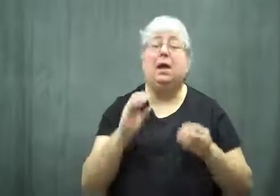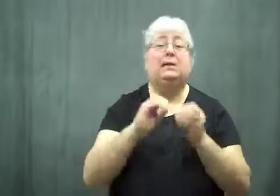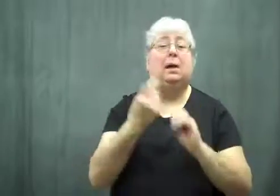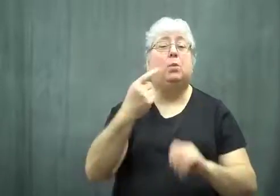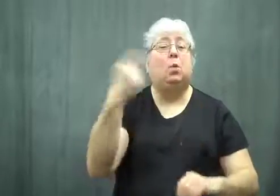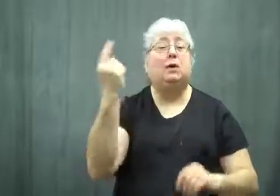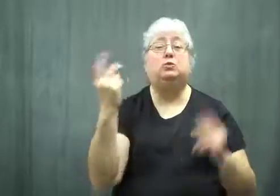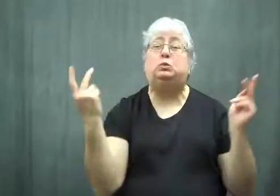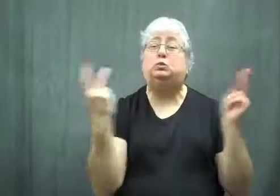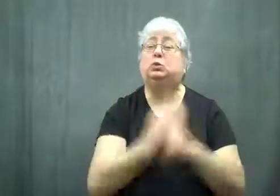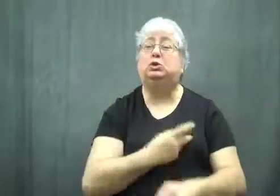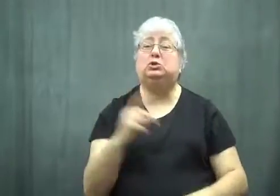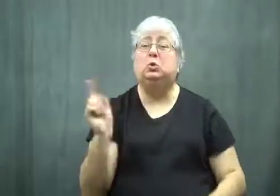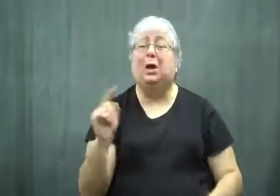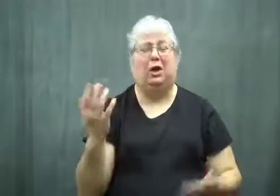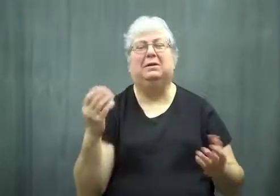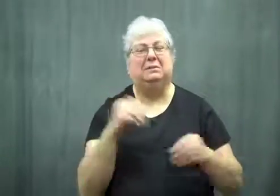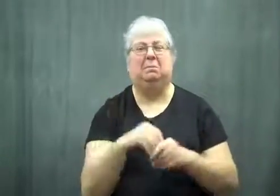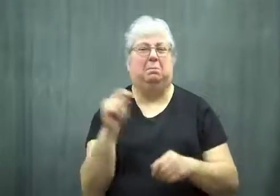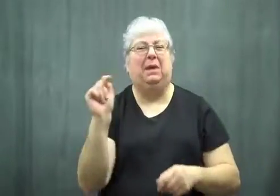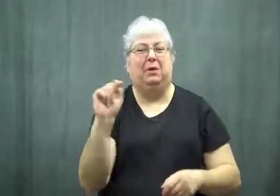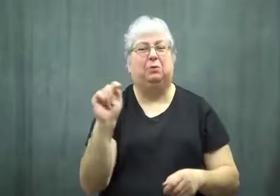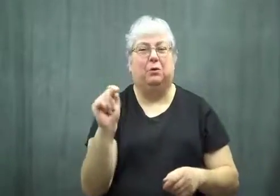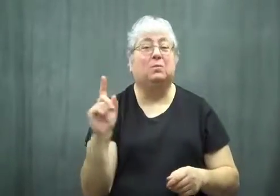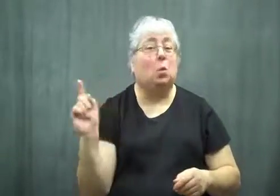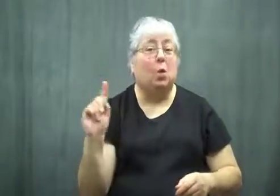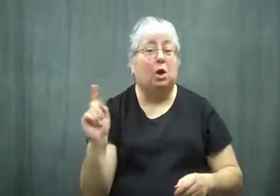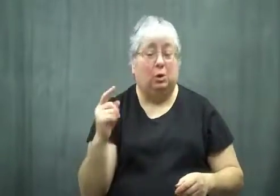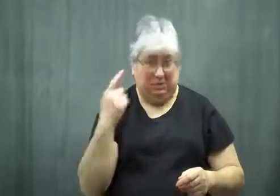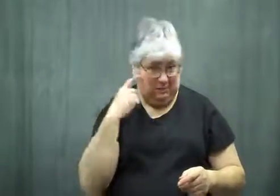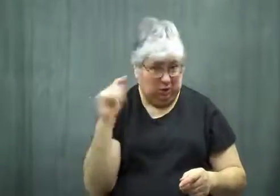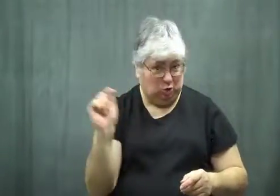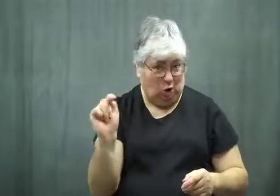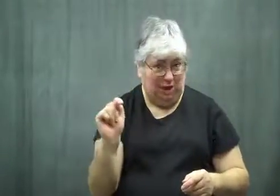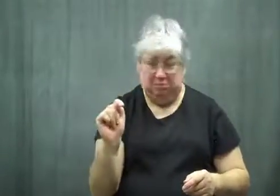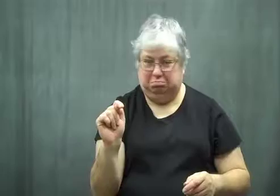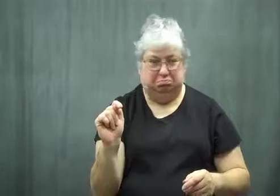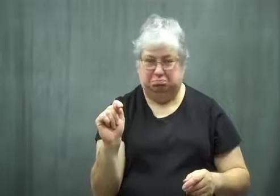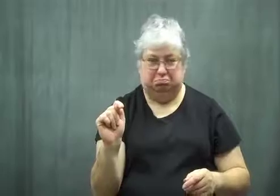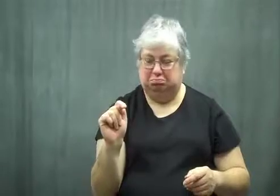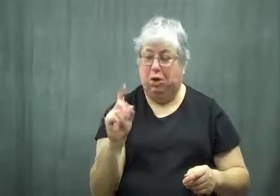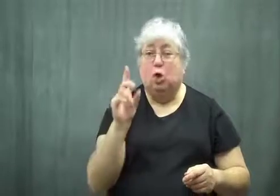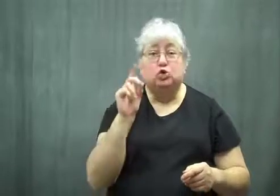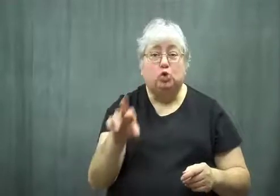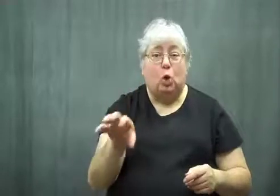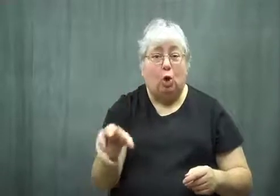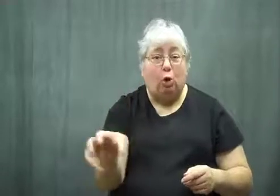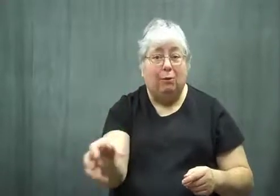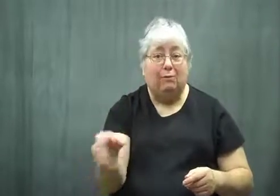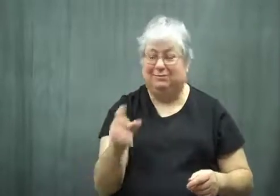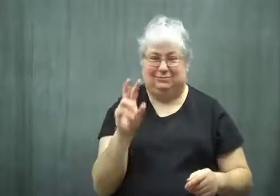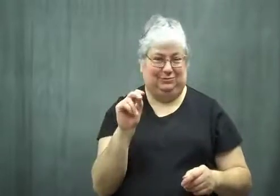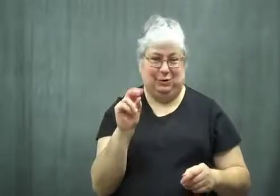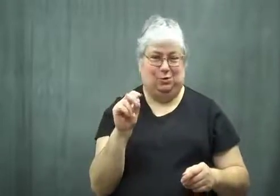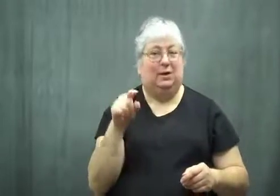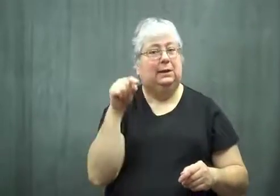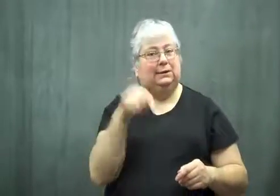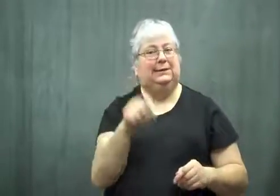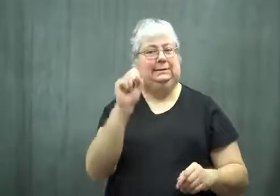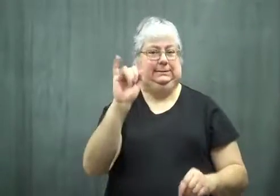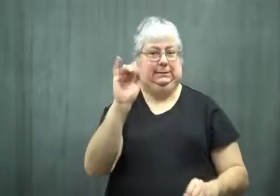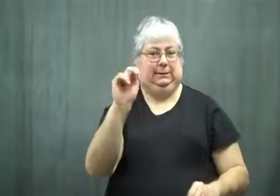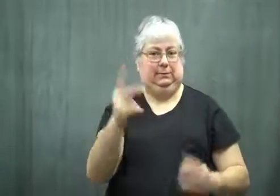The germiest place was in the restrooms, of course.